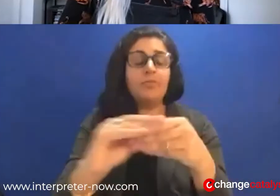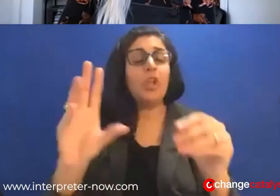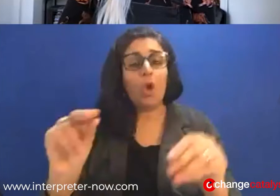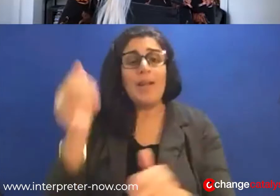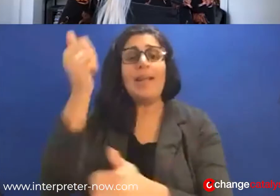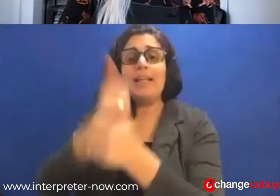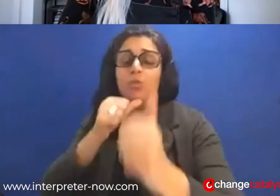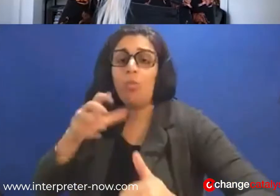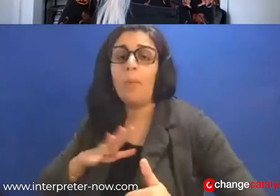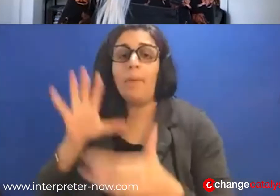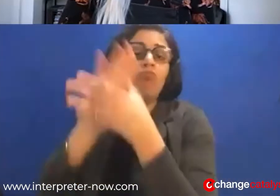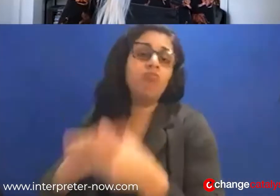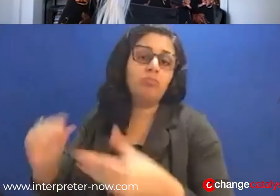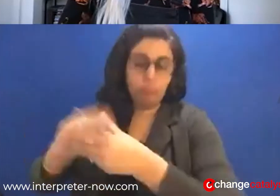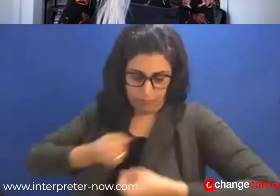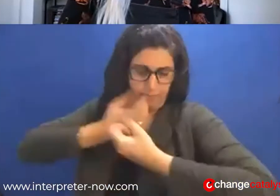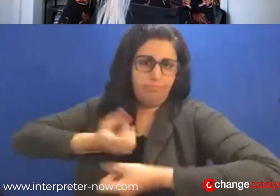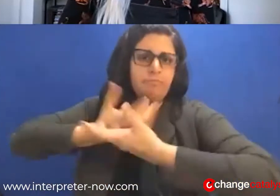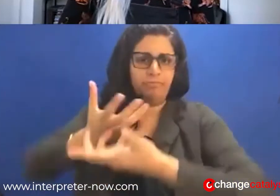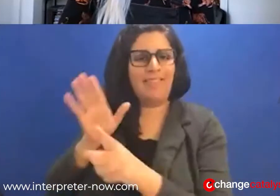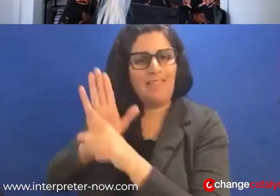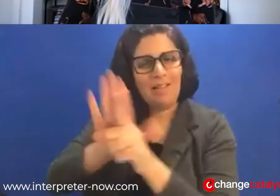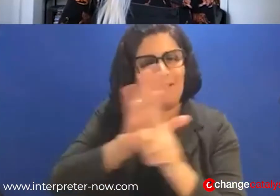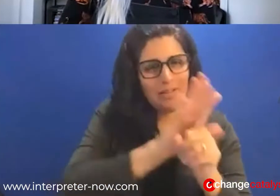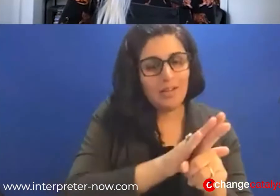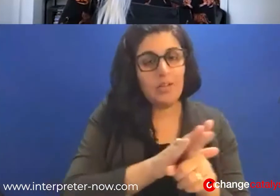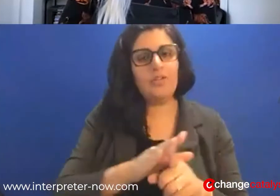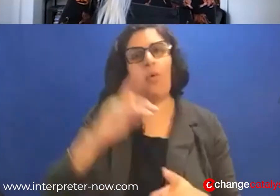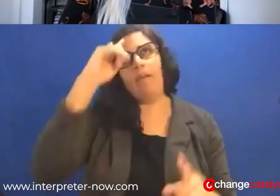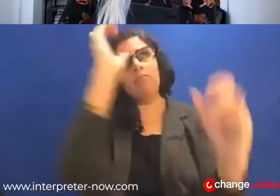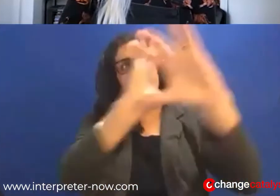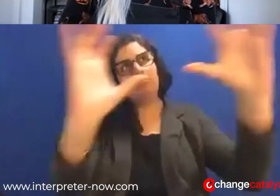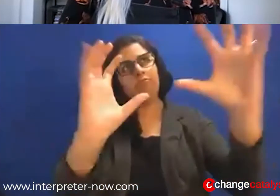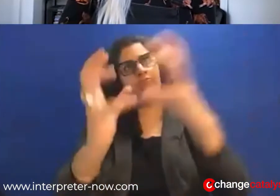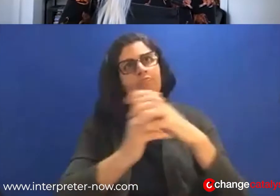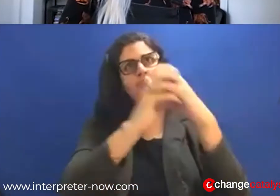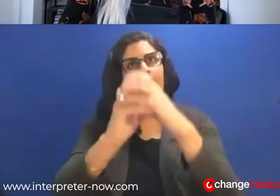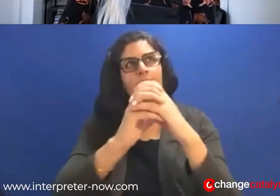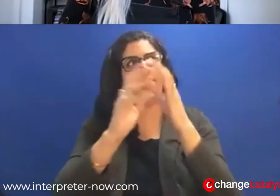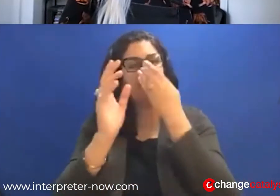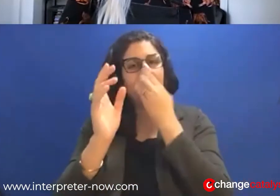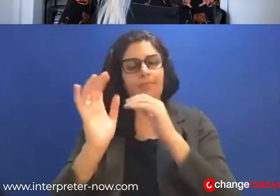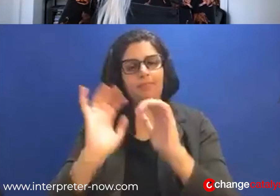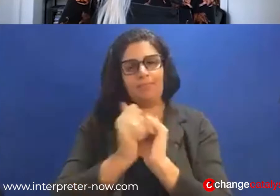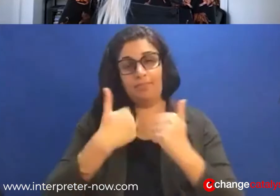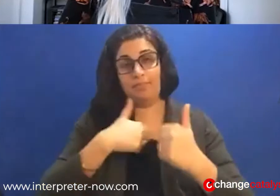And so, by thinking intersectionally in terms of how we spread the word about OwnTrail,